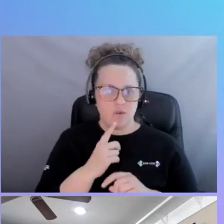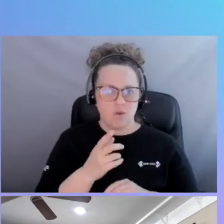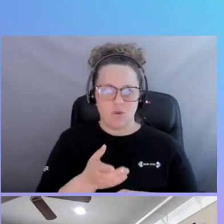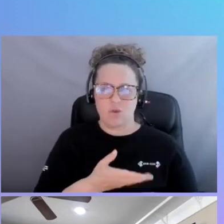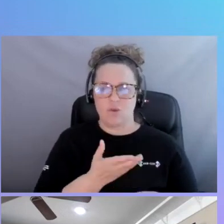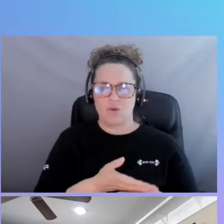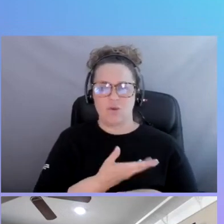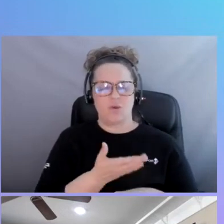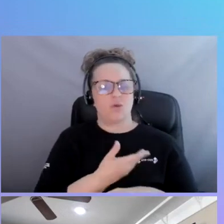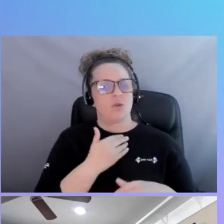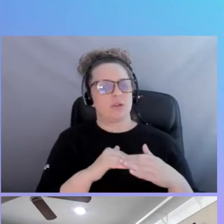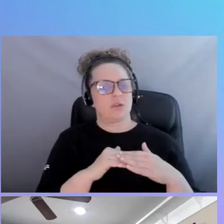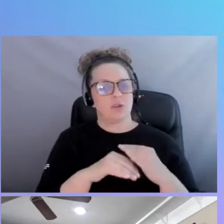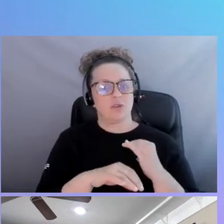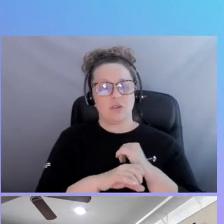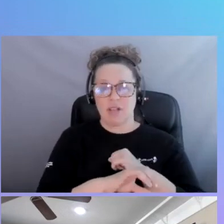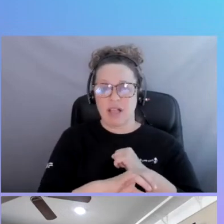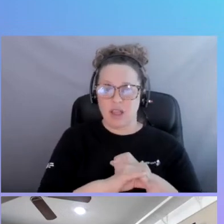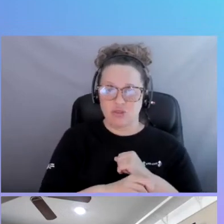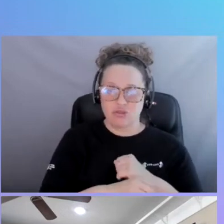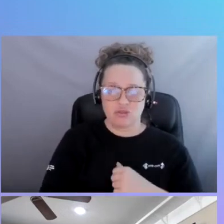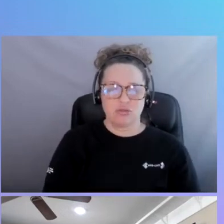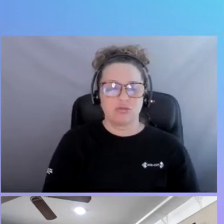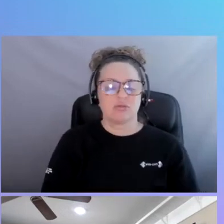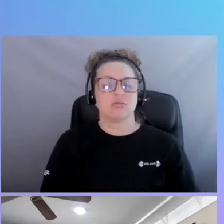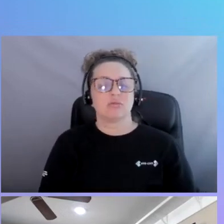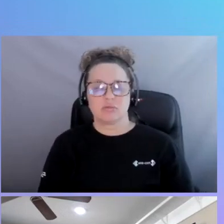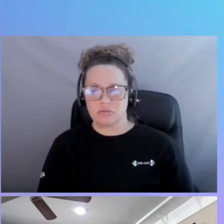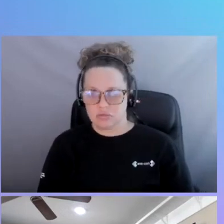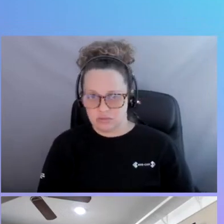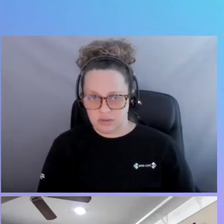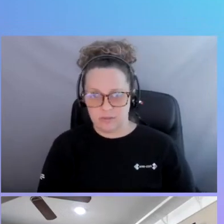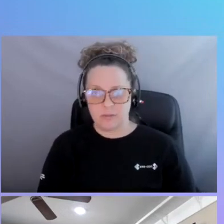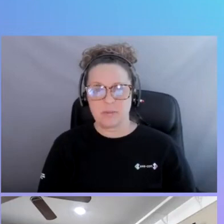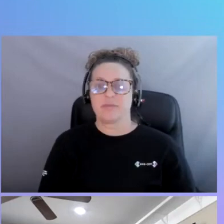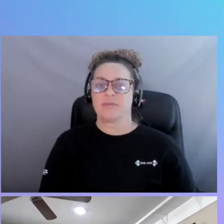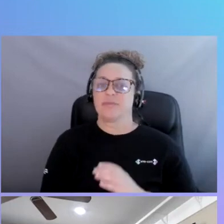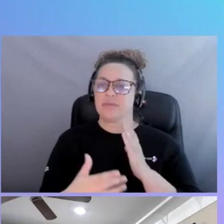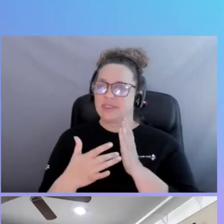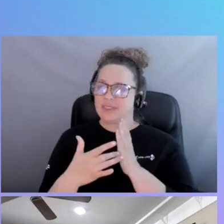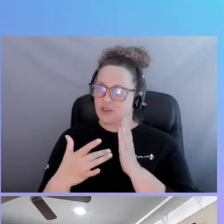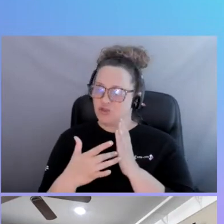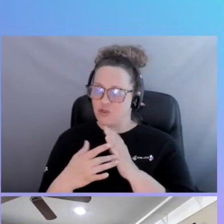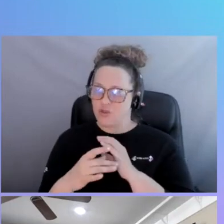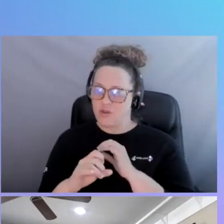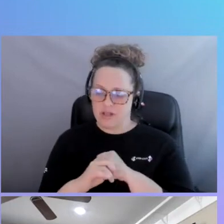fliers are important. They can also be digital. You can forward